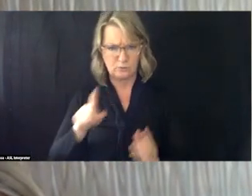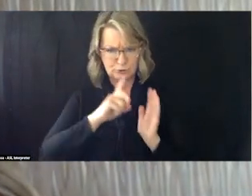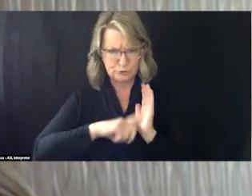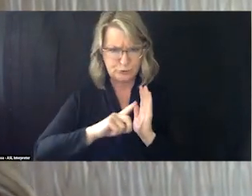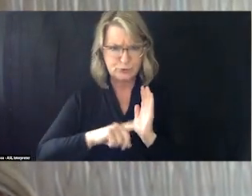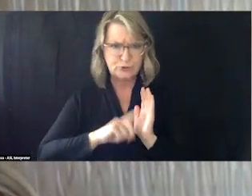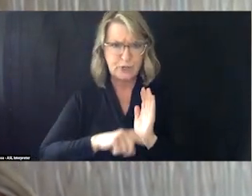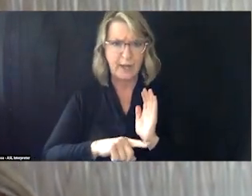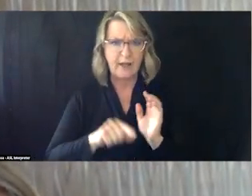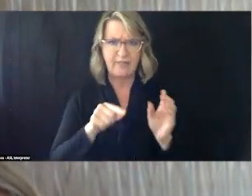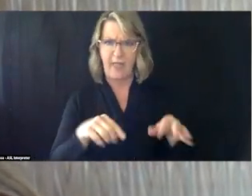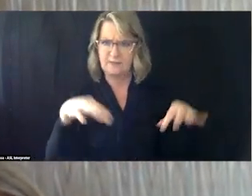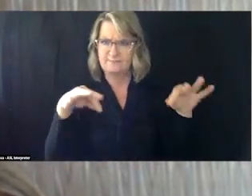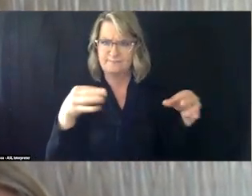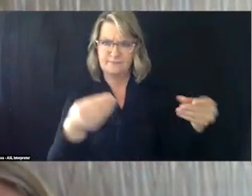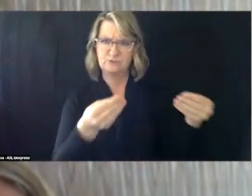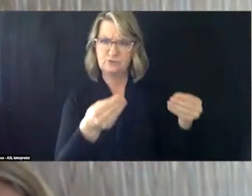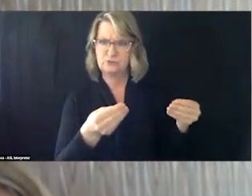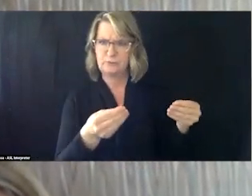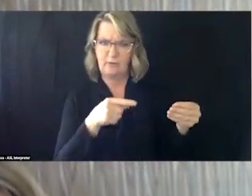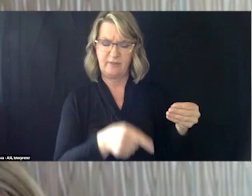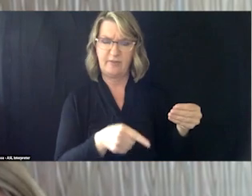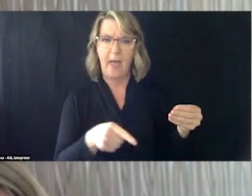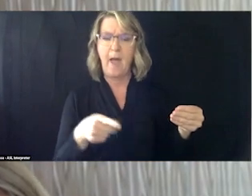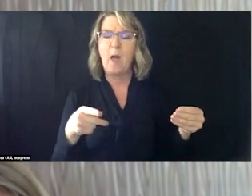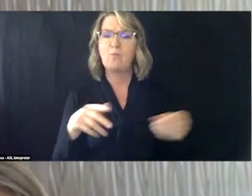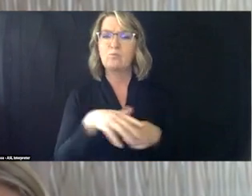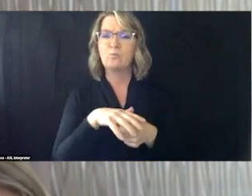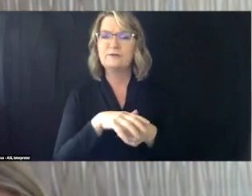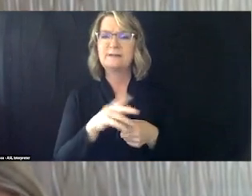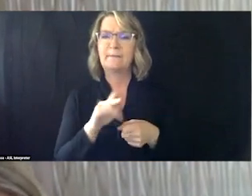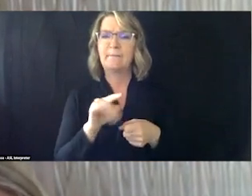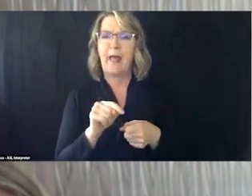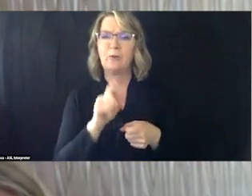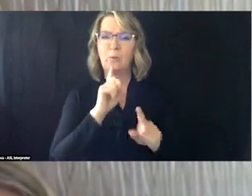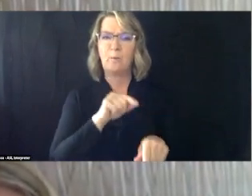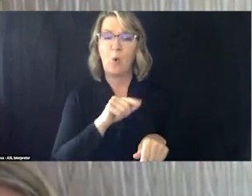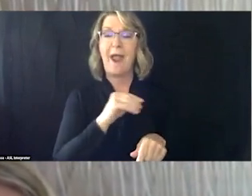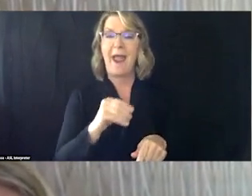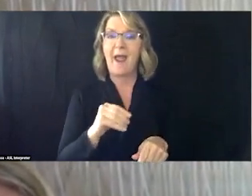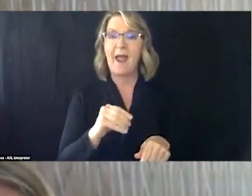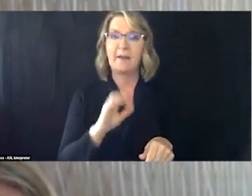then we would go through and we'd look at this information our Precinct about report our misread